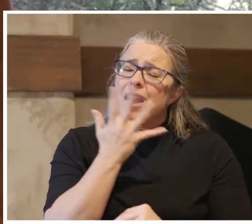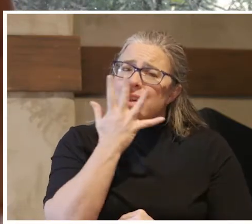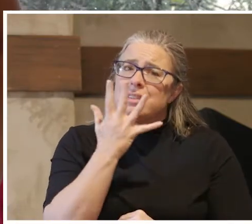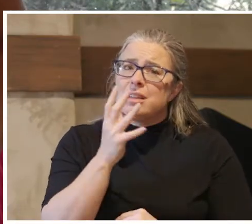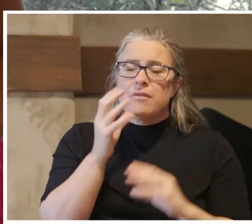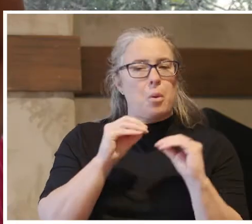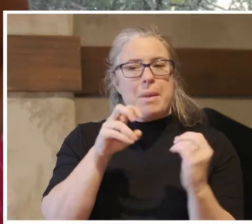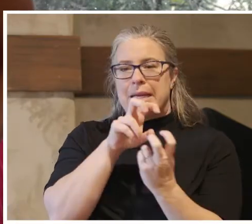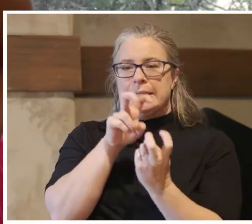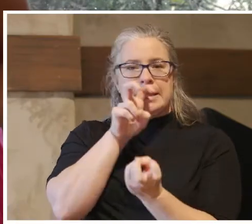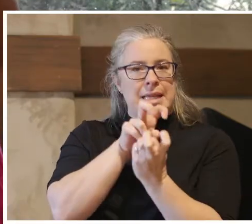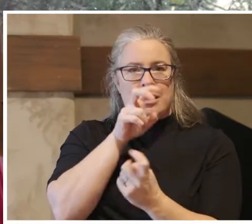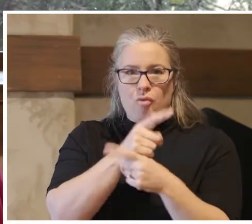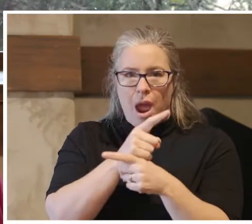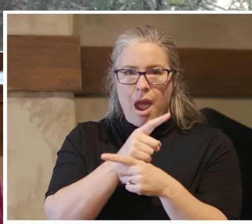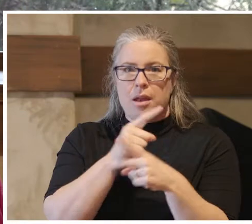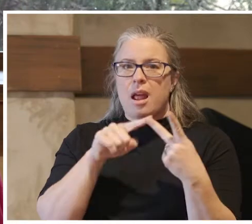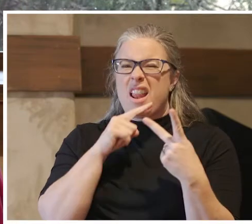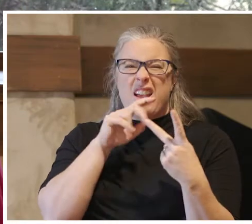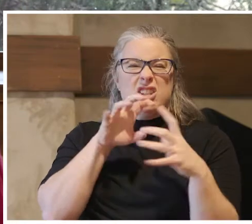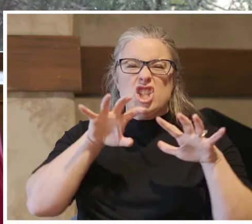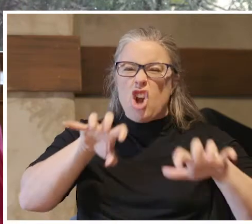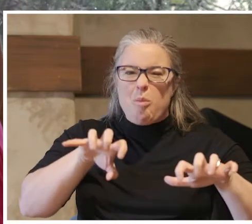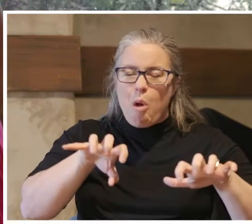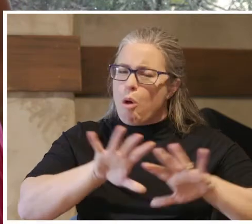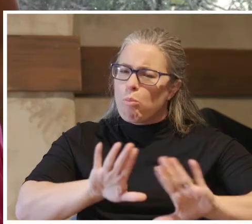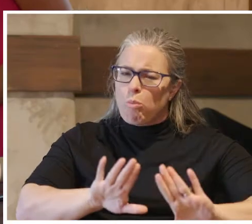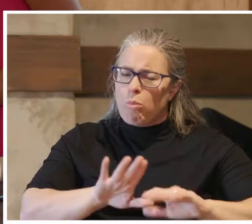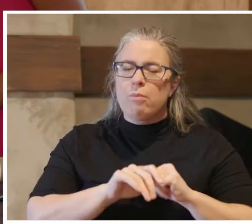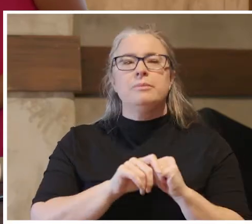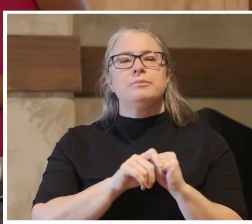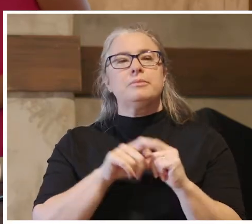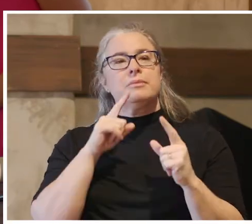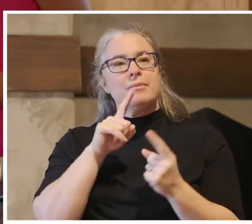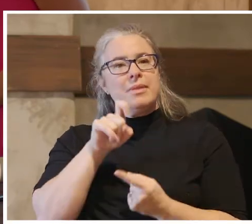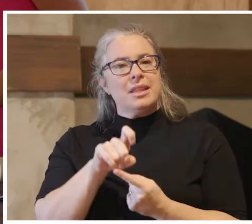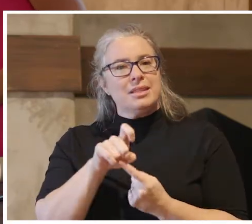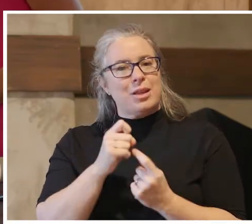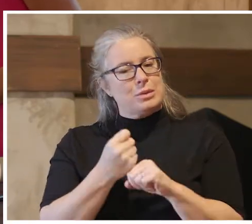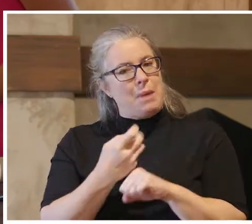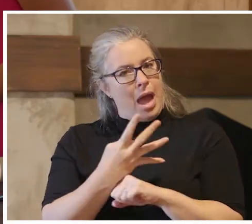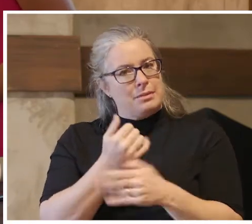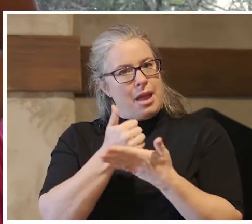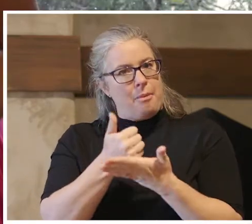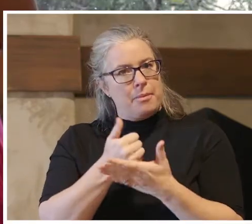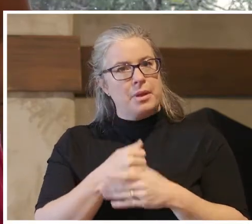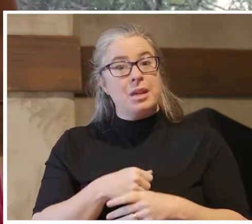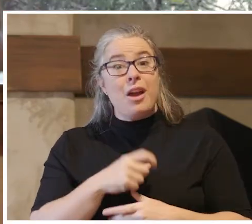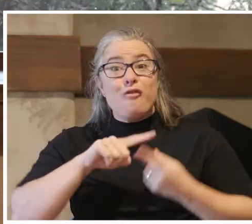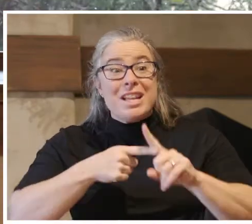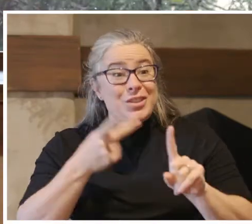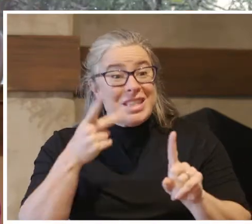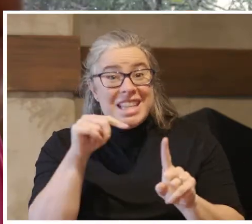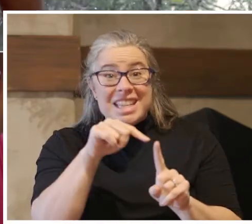she doesn't have big teeth, right, and she doesn't have super sharp claws. Oh wow. - So she needs those spines. Friends, can you see?